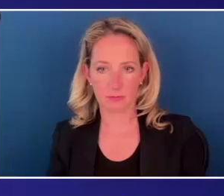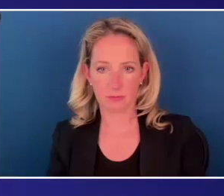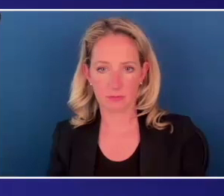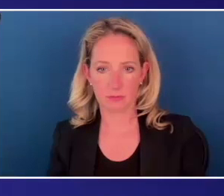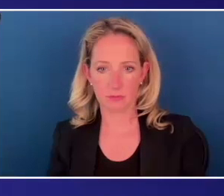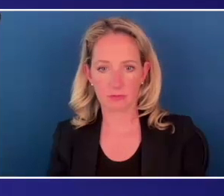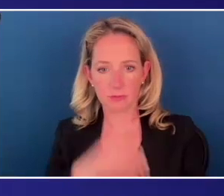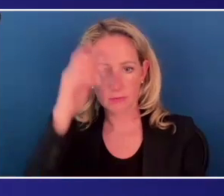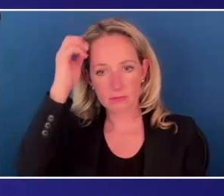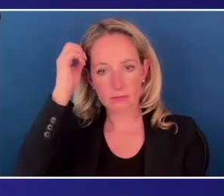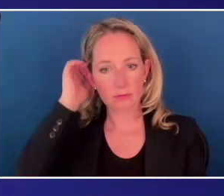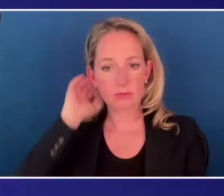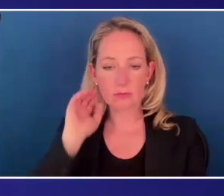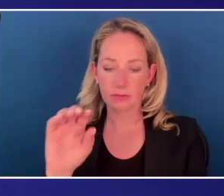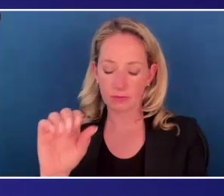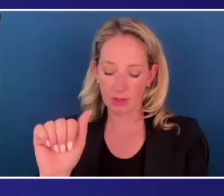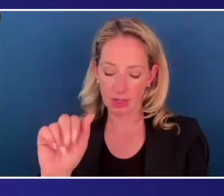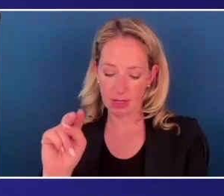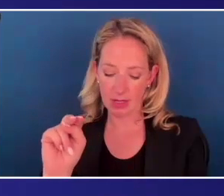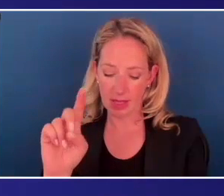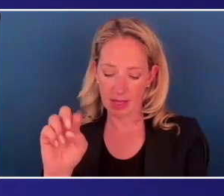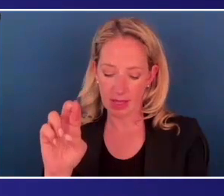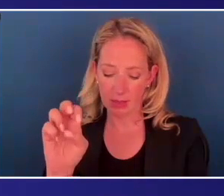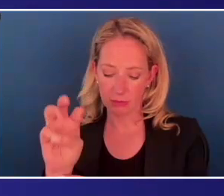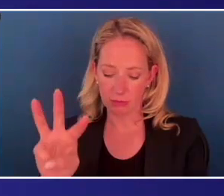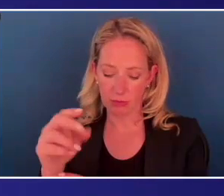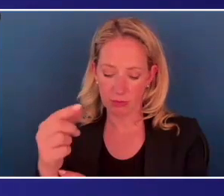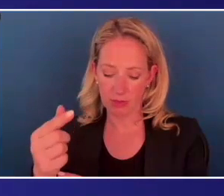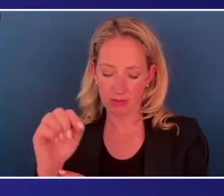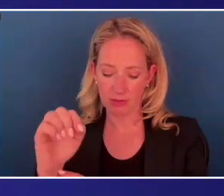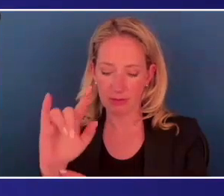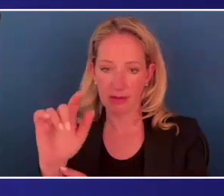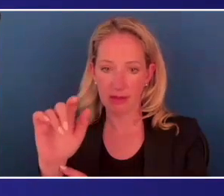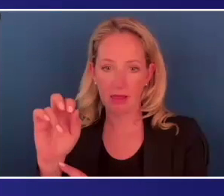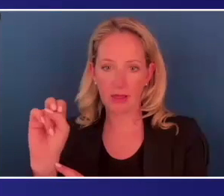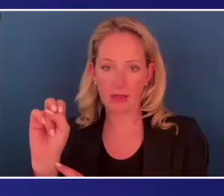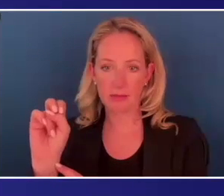Andrew Gillan.